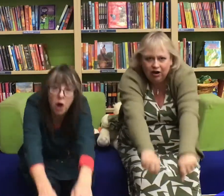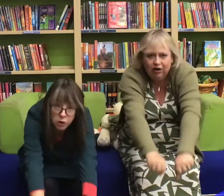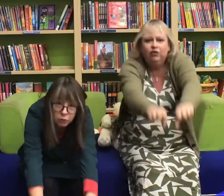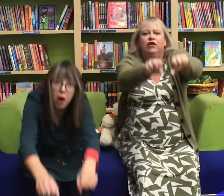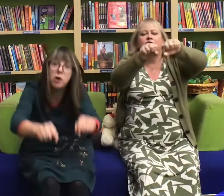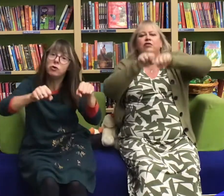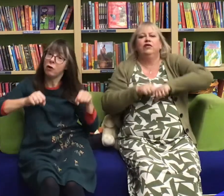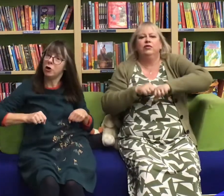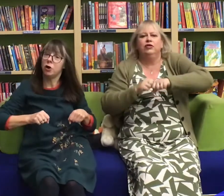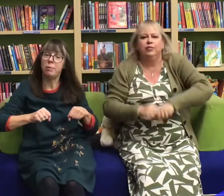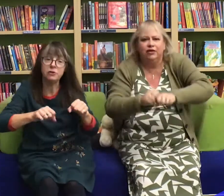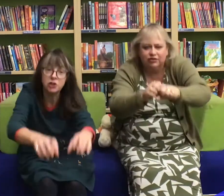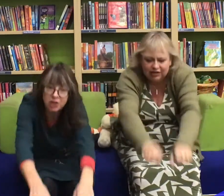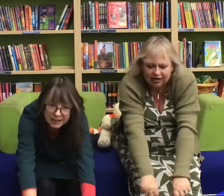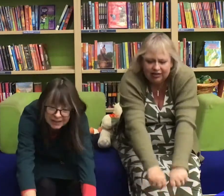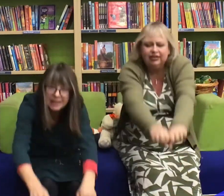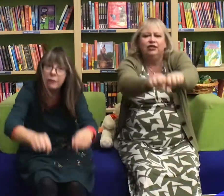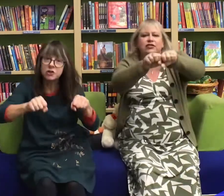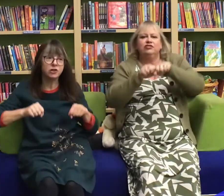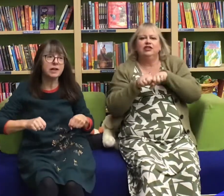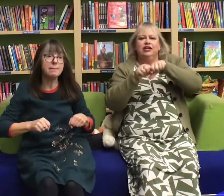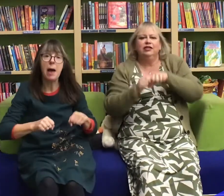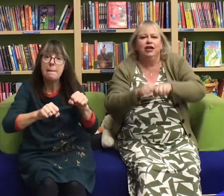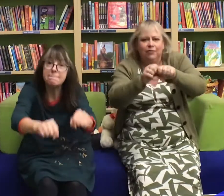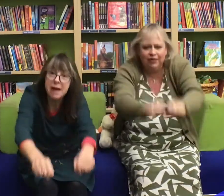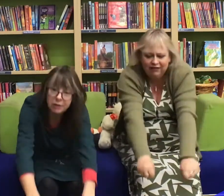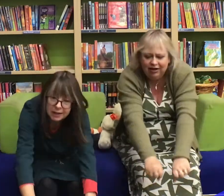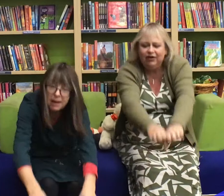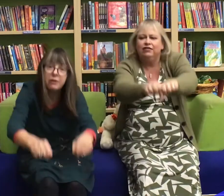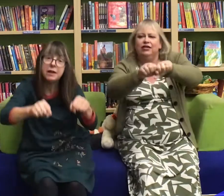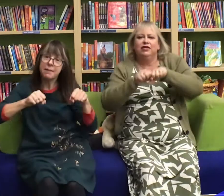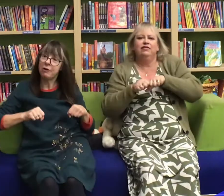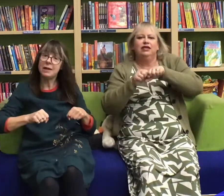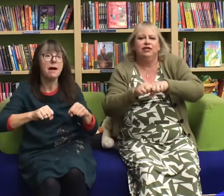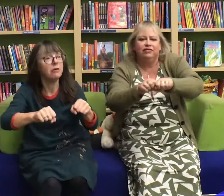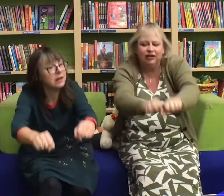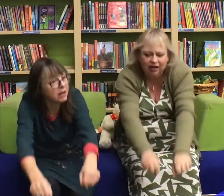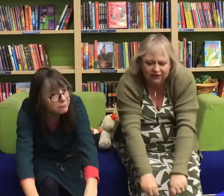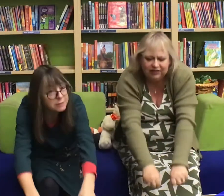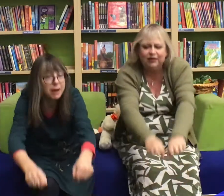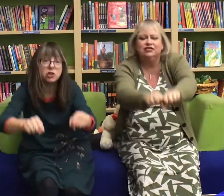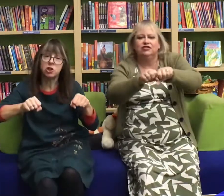Row row row your boat gently down the stream merrily merrily merrily merrily life is but a dream.